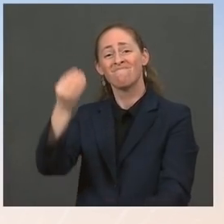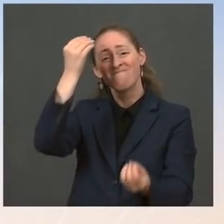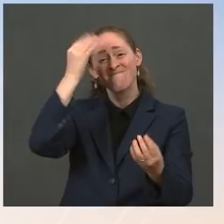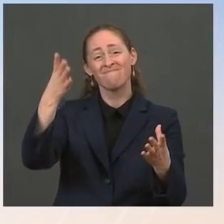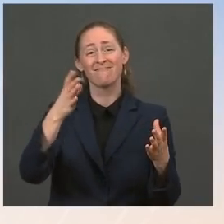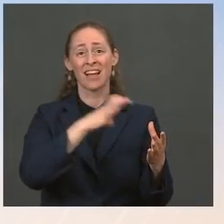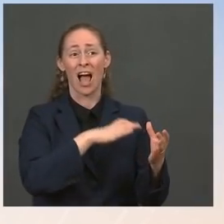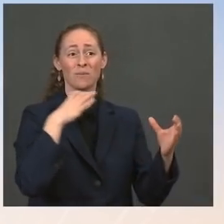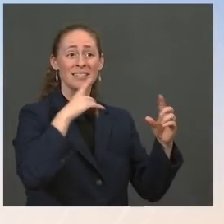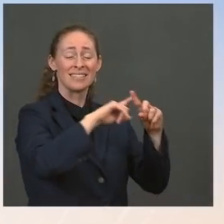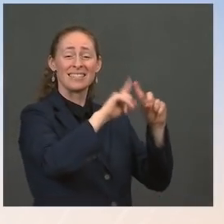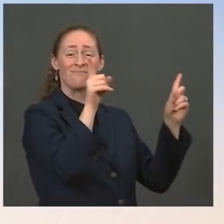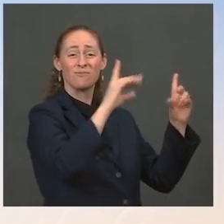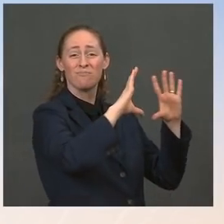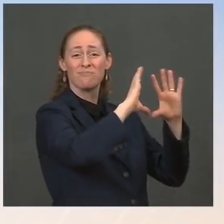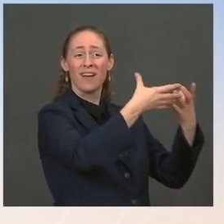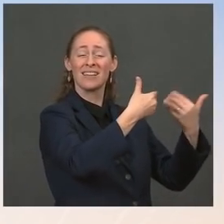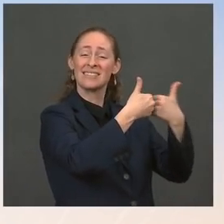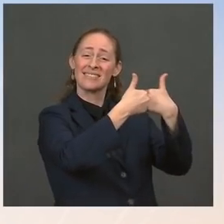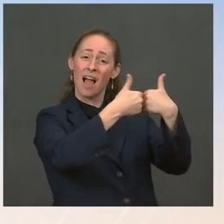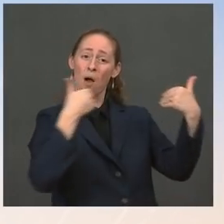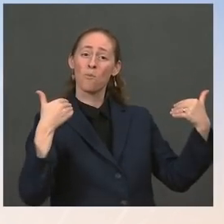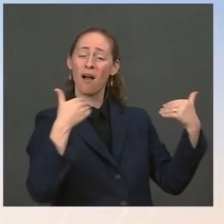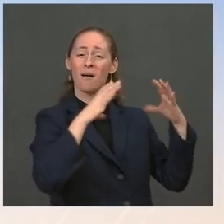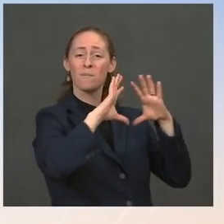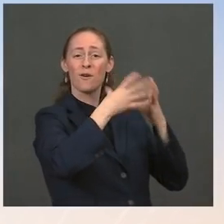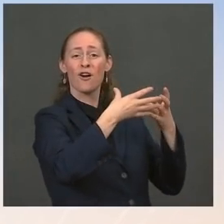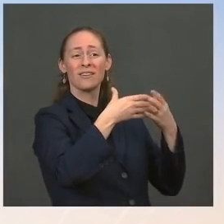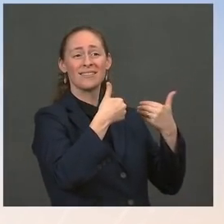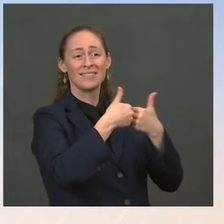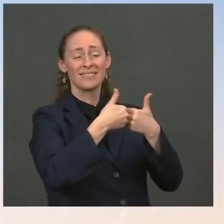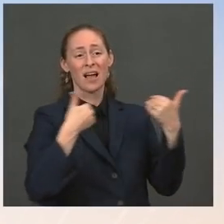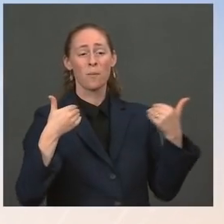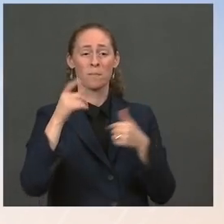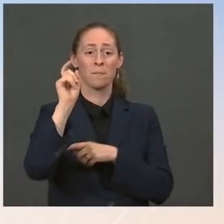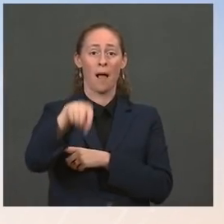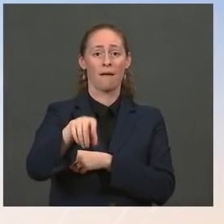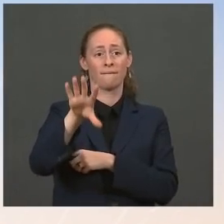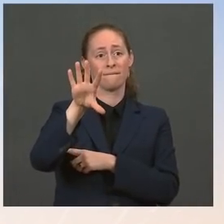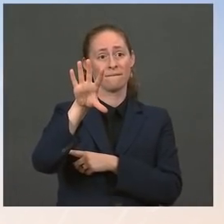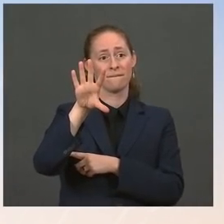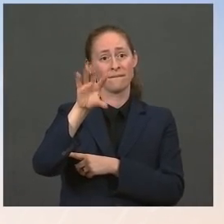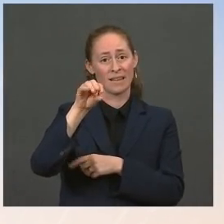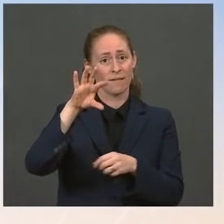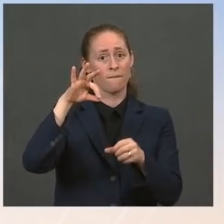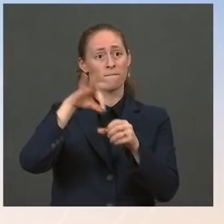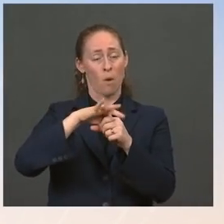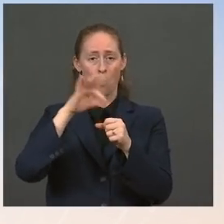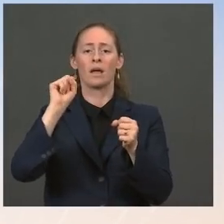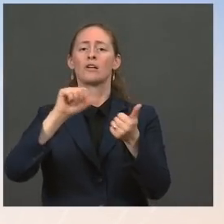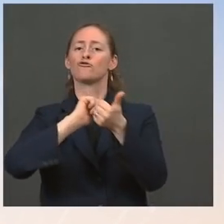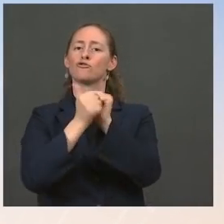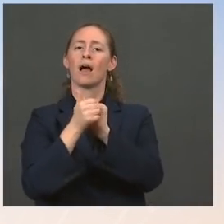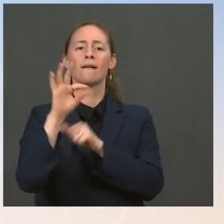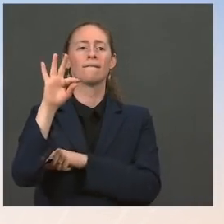The Press: There are things that he -- Ms. Psaki: It's a -- it's a separate body. You need 50 votes to change the filibuster. You also need the majority of votes